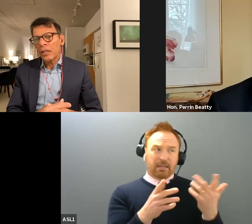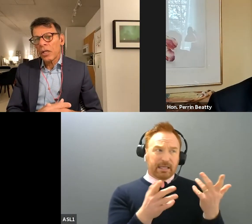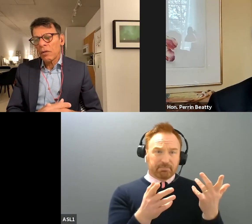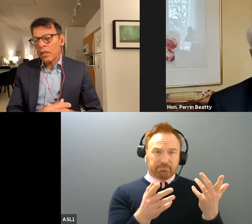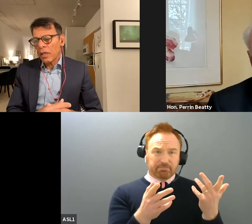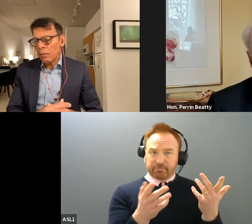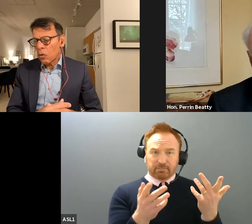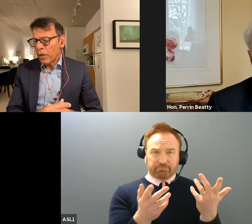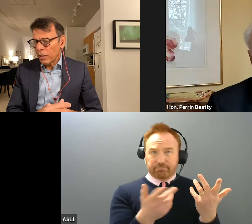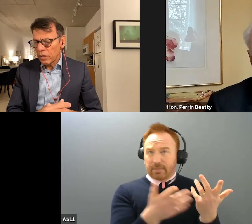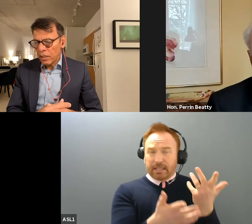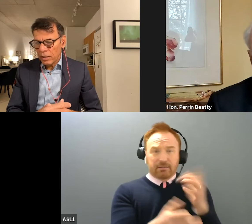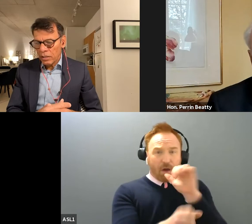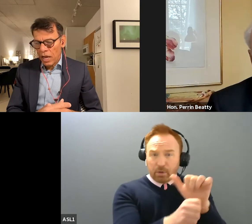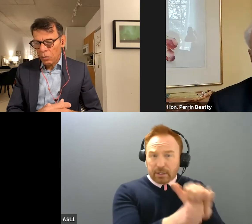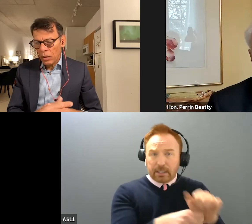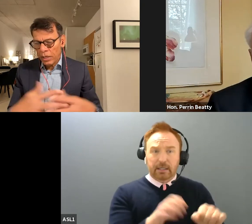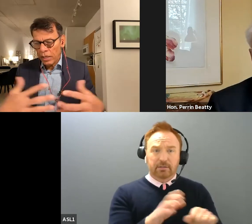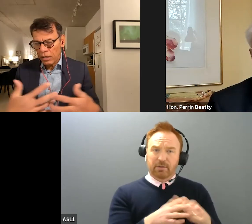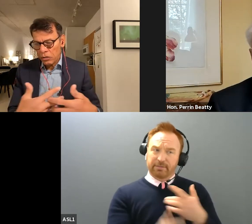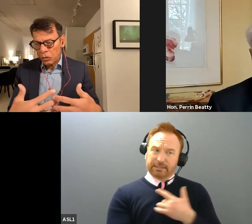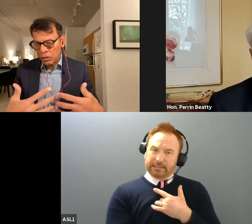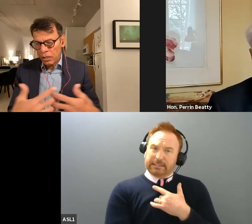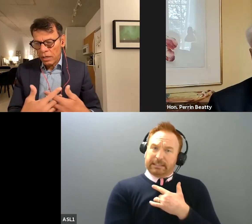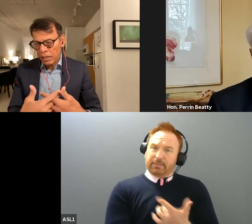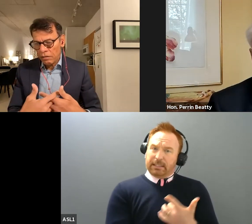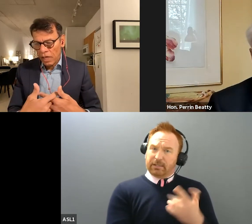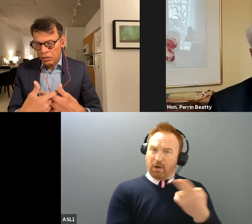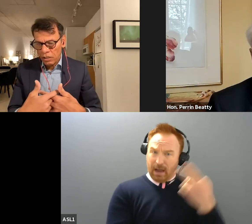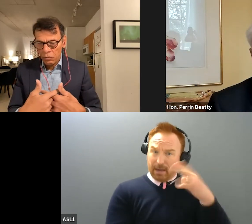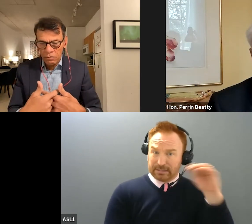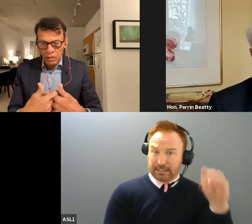general. And I'm hoping that this act will lead us to sit down at the national level with the federal